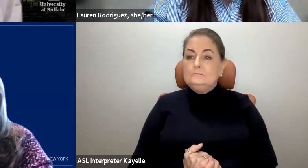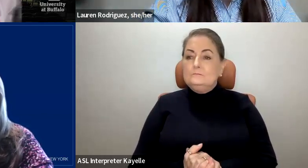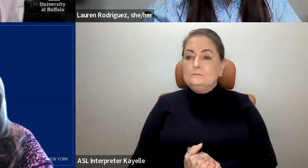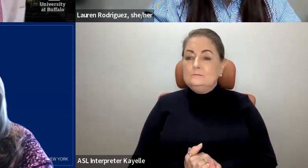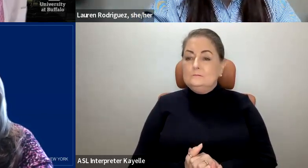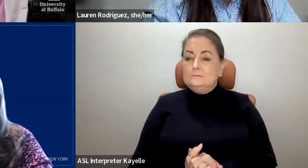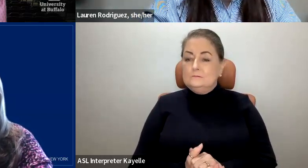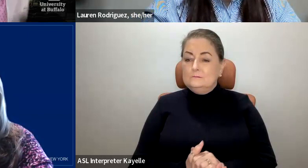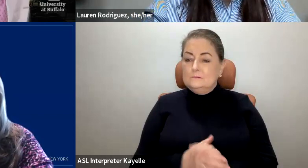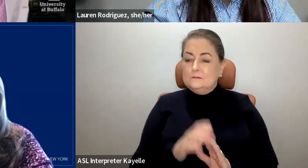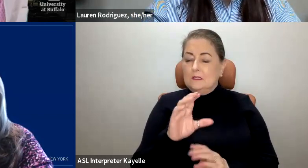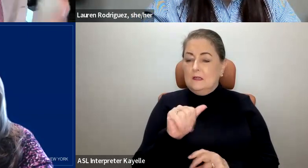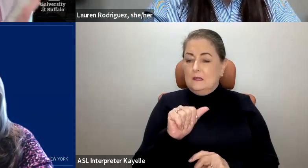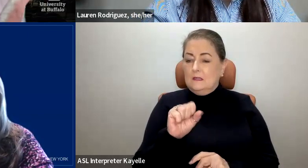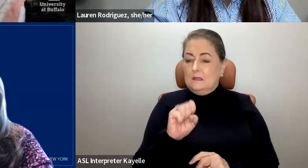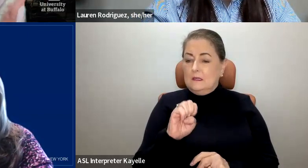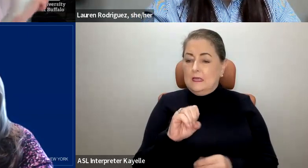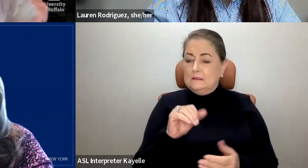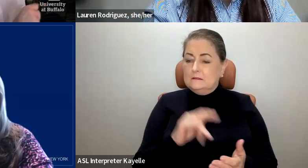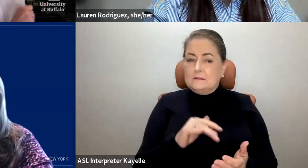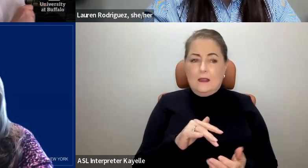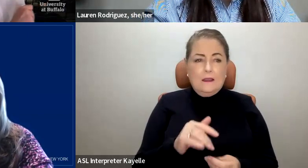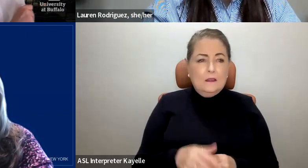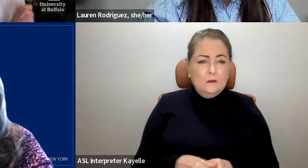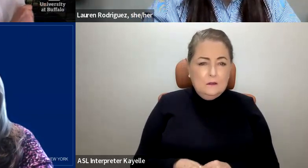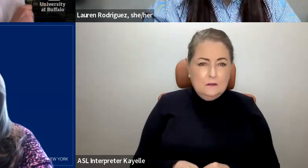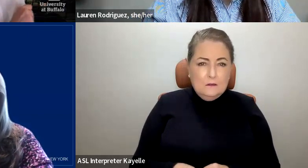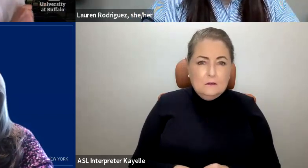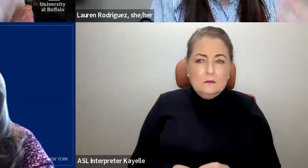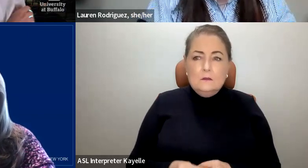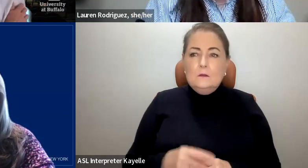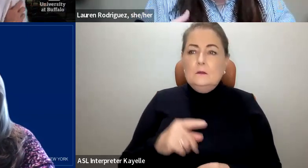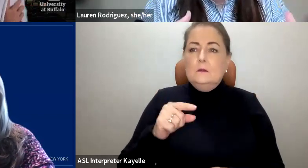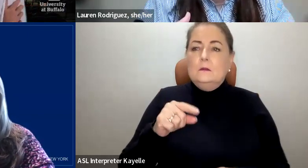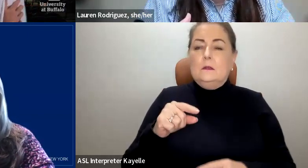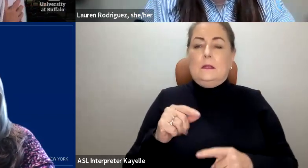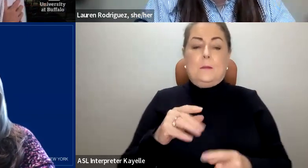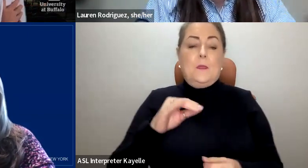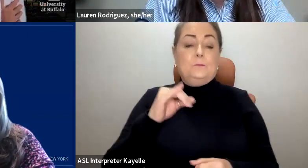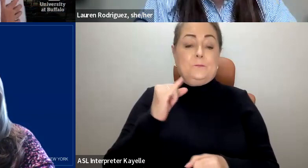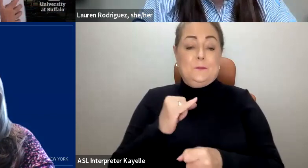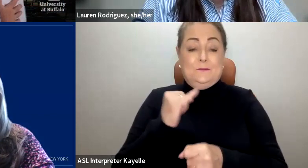study, I'm on the next slide, a campus collaboration case study.